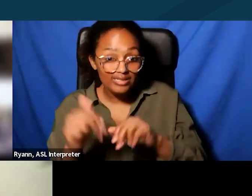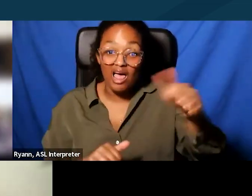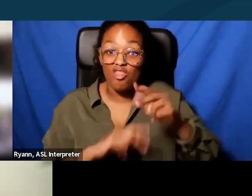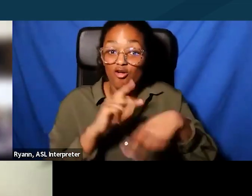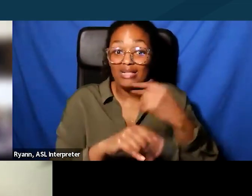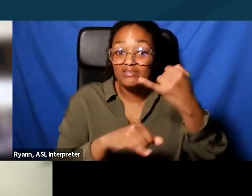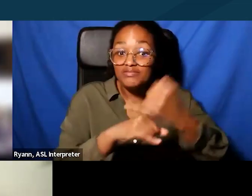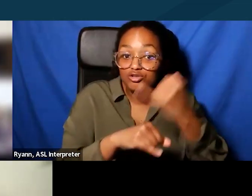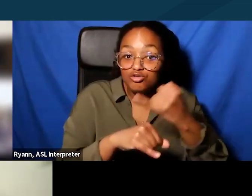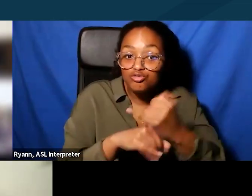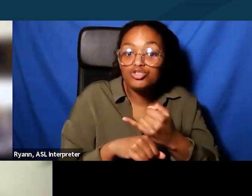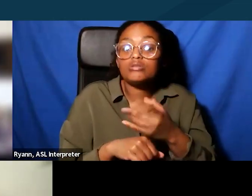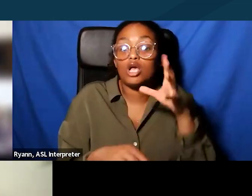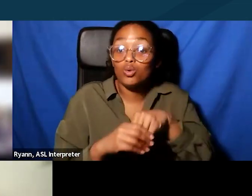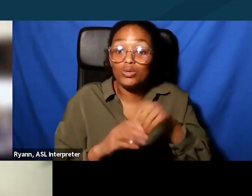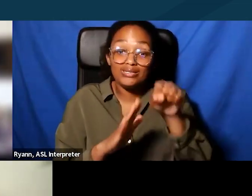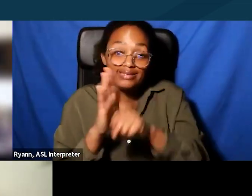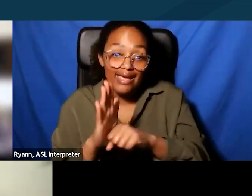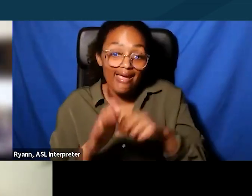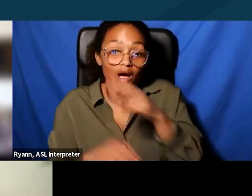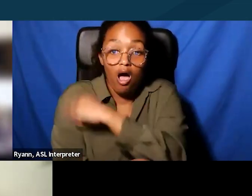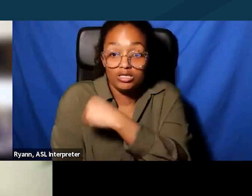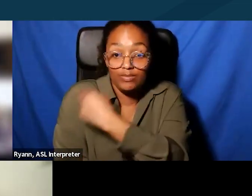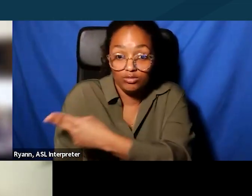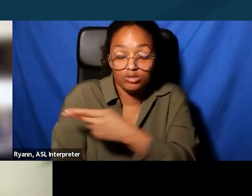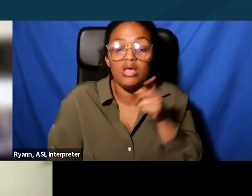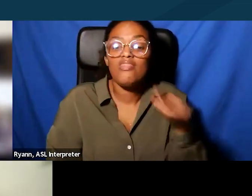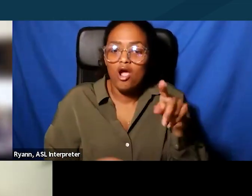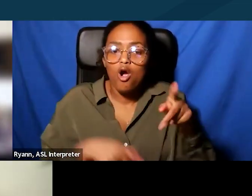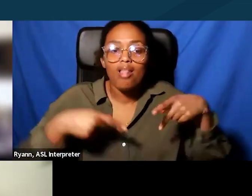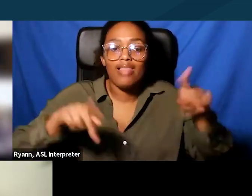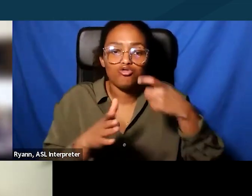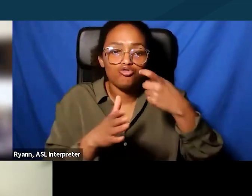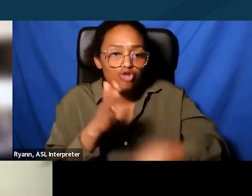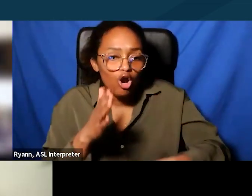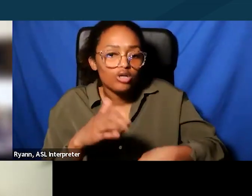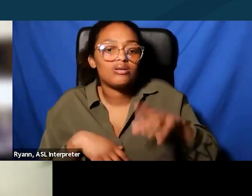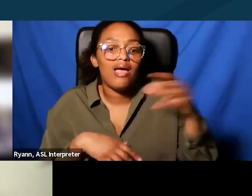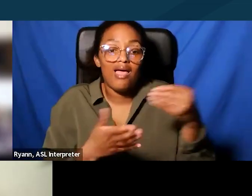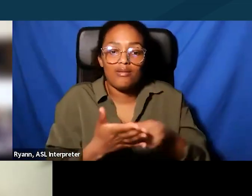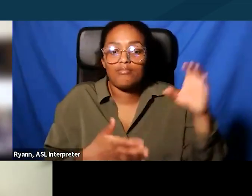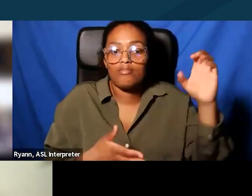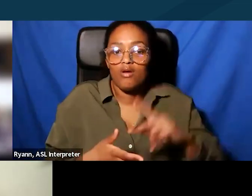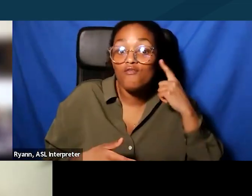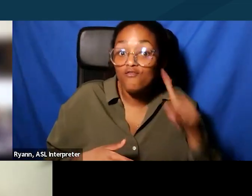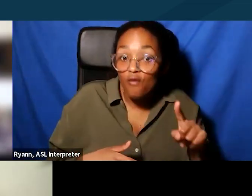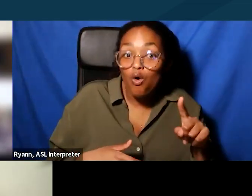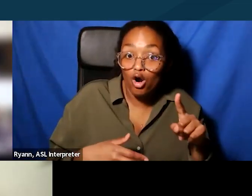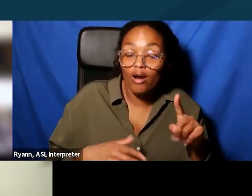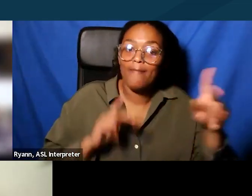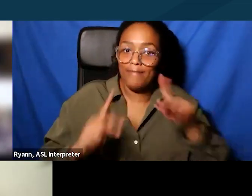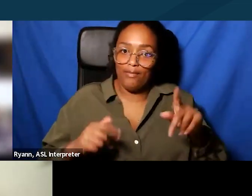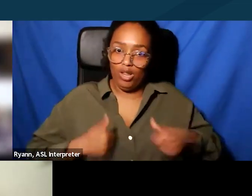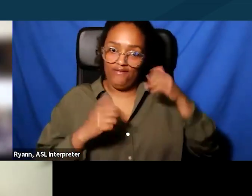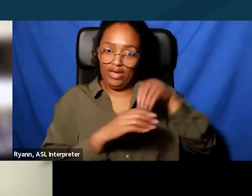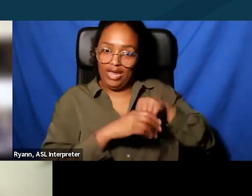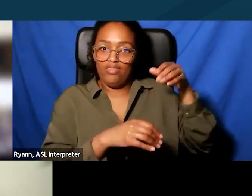So, really, a place to live and a place to eat is reimbursed under Medicaid for institutions,